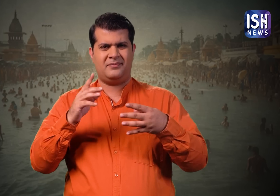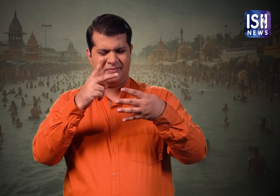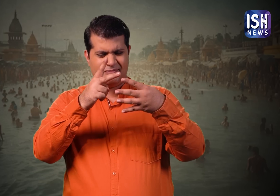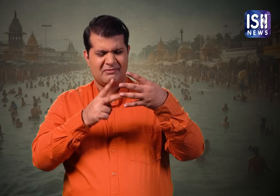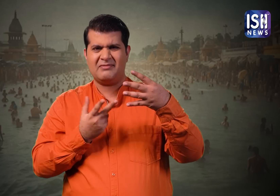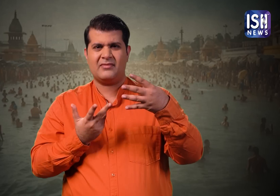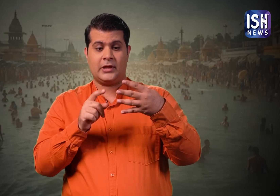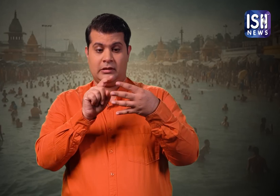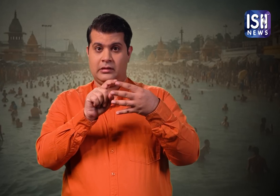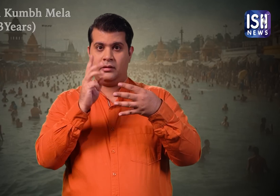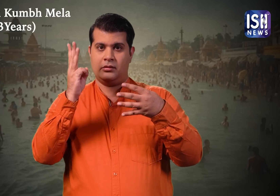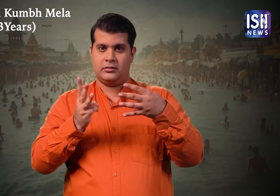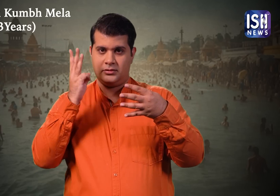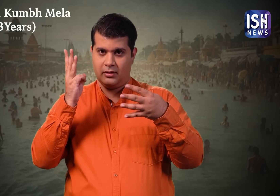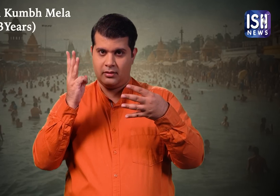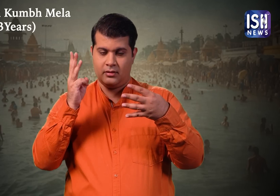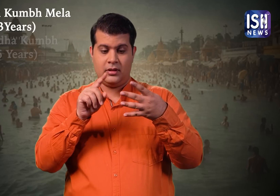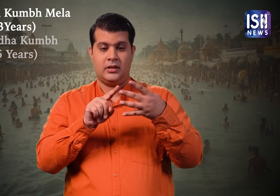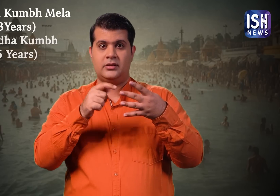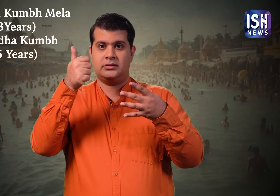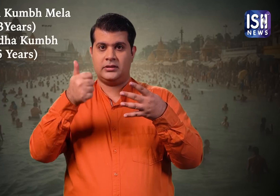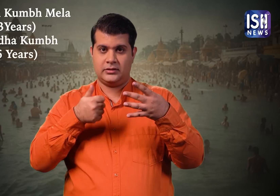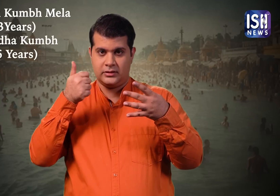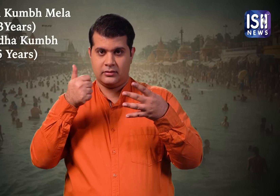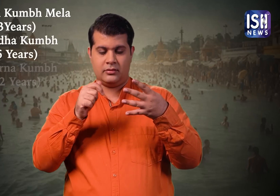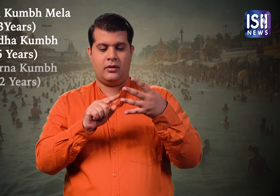The Magh Kumbh Mela occurs every 3 years, Ardh Kumbh Mela every 6 years,